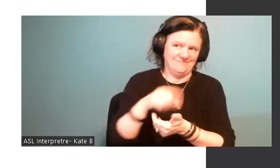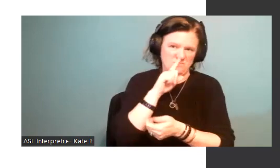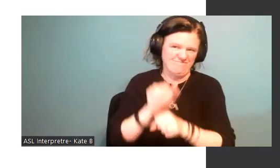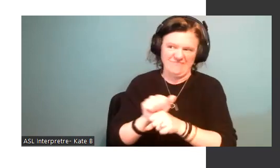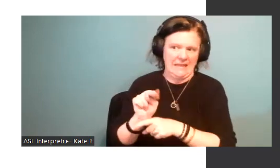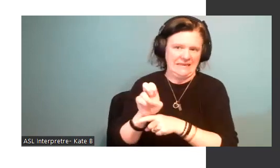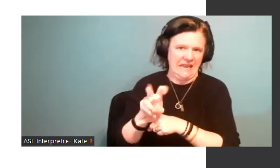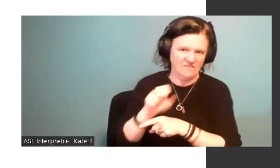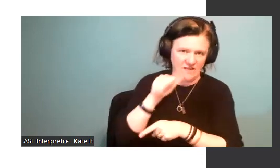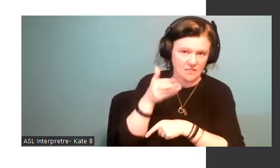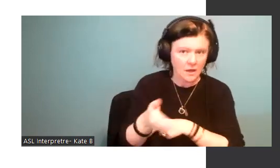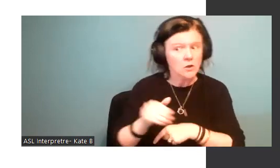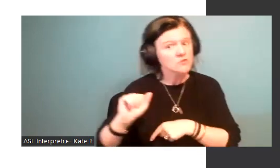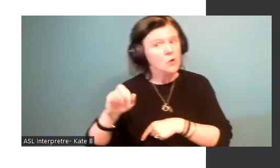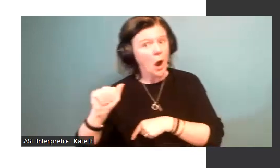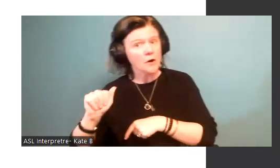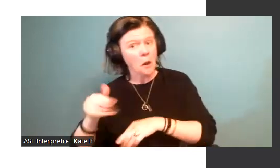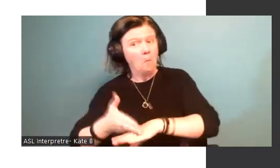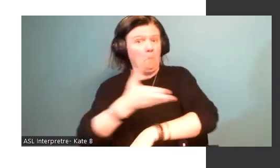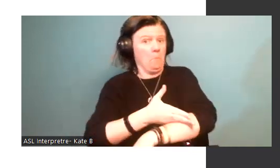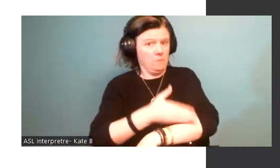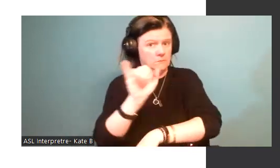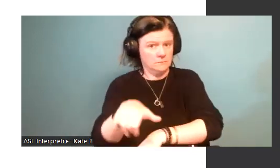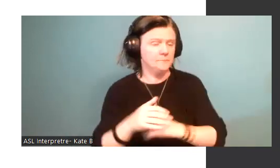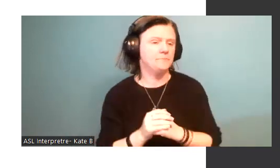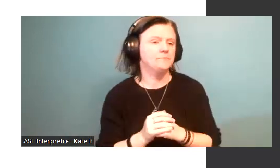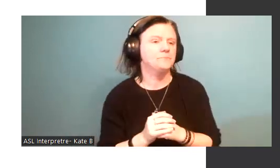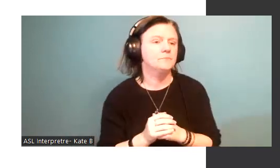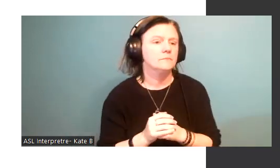be accessible, but Javascript, Jquery, those